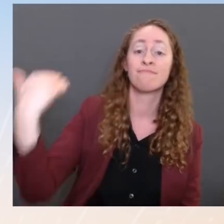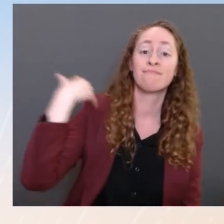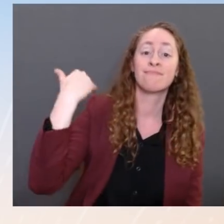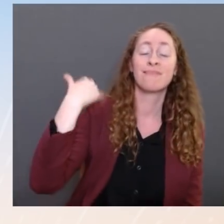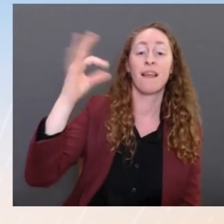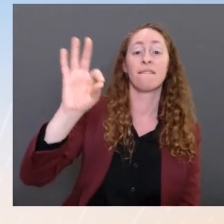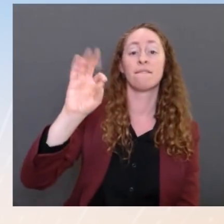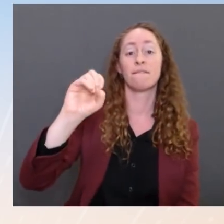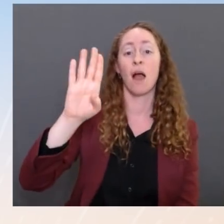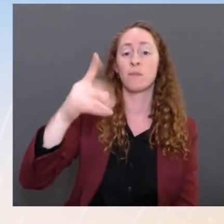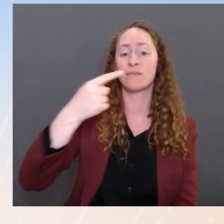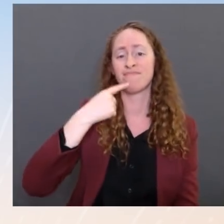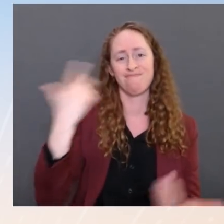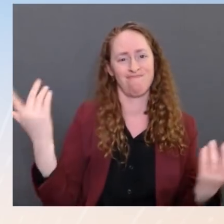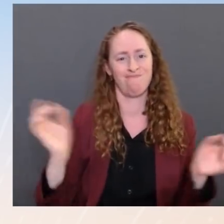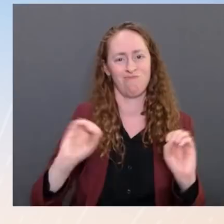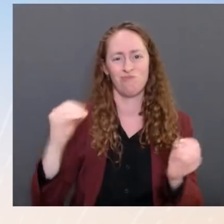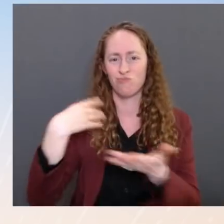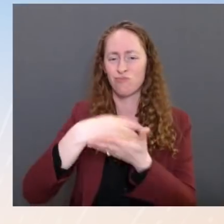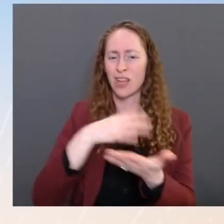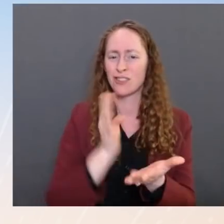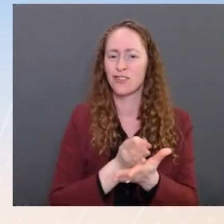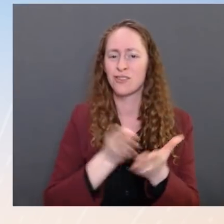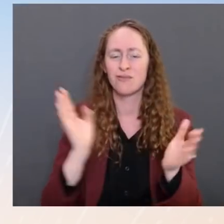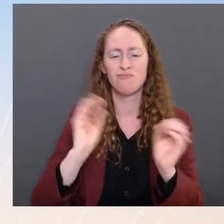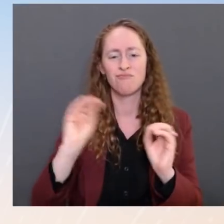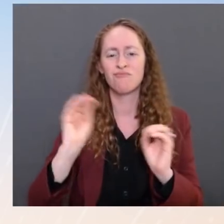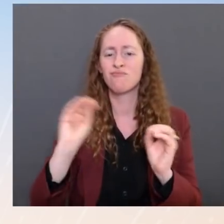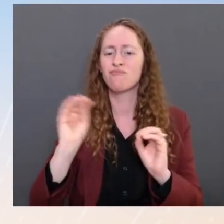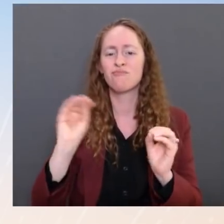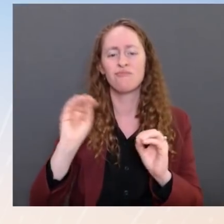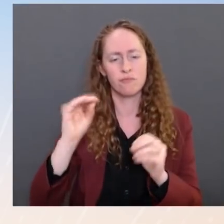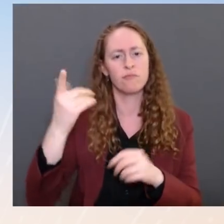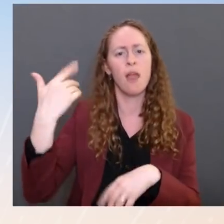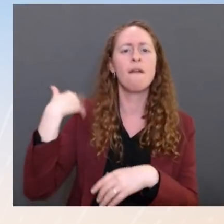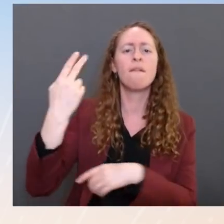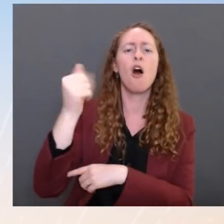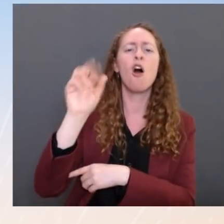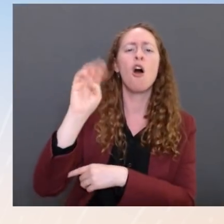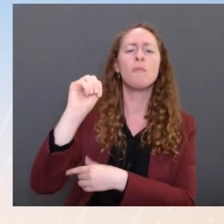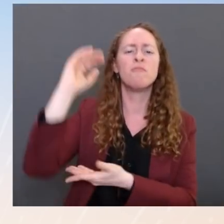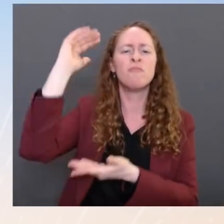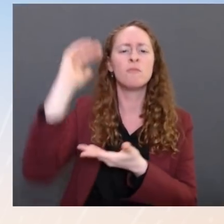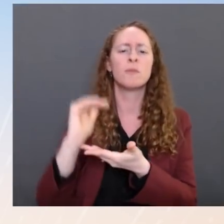would fund distribution of crack pipes in safe smoking kits. The Washington Free Beacon reported